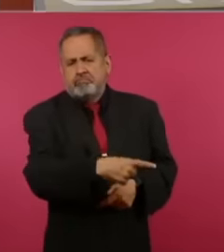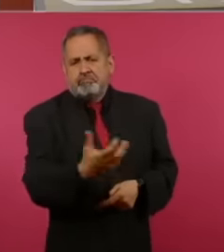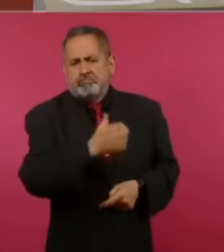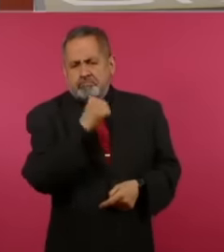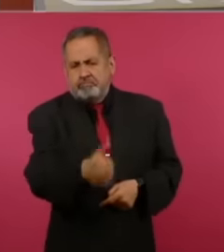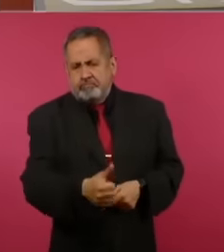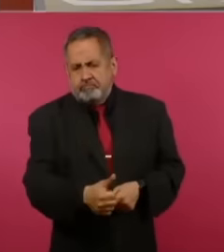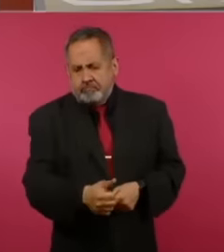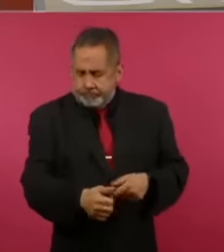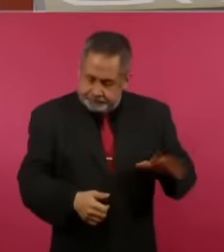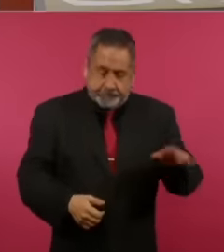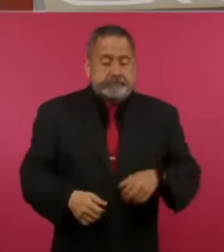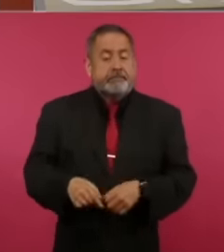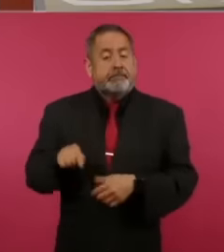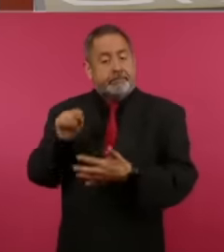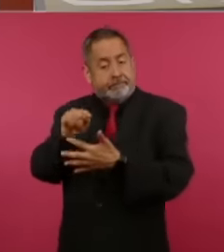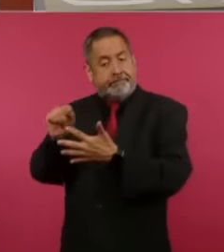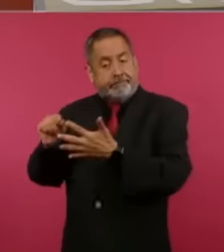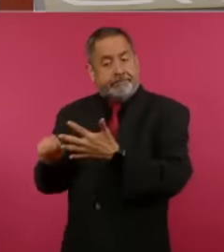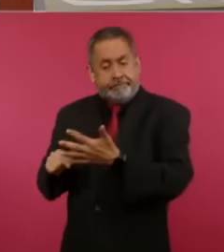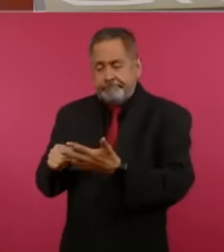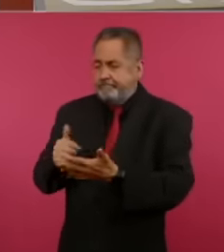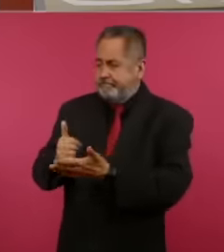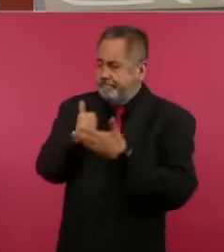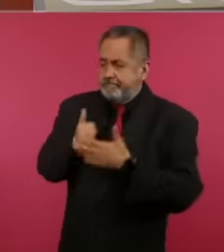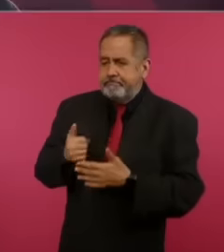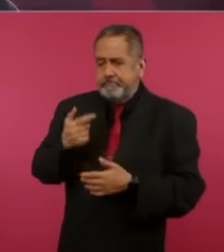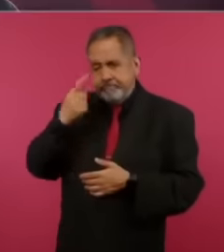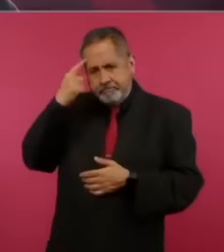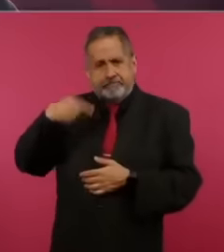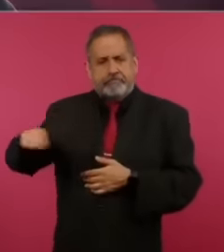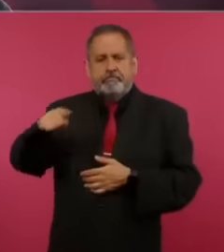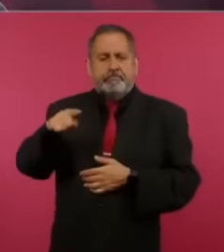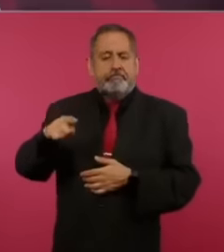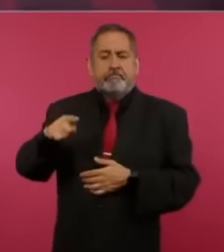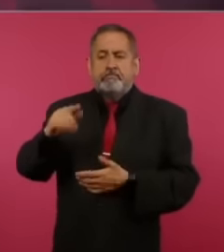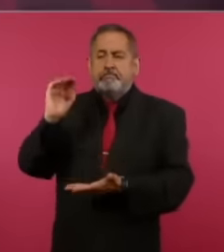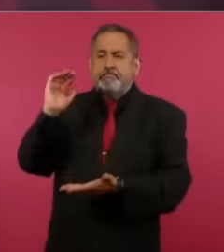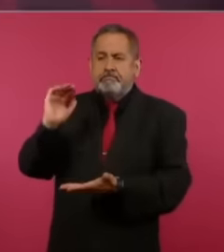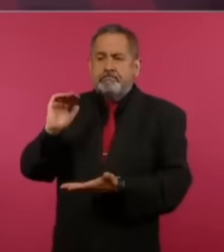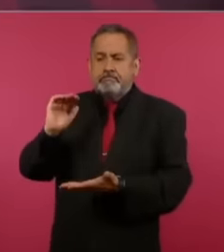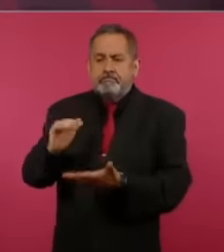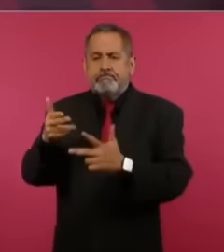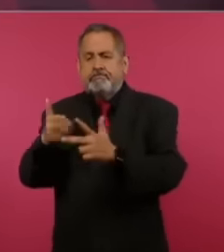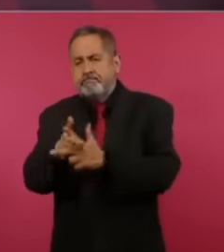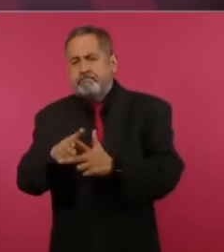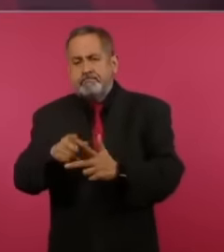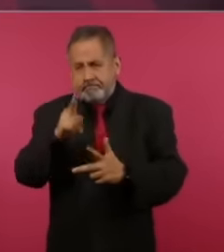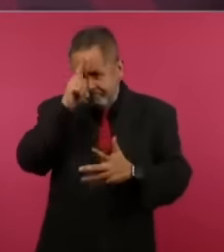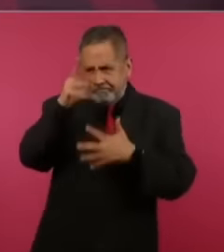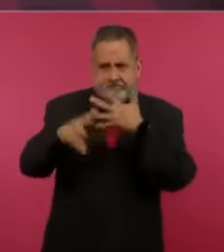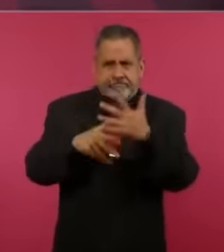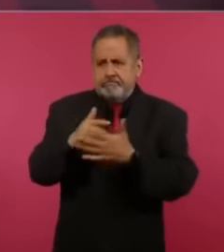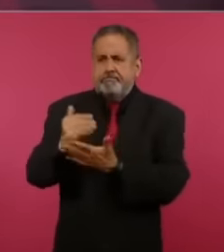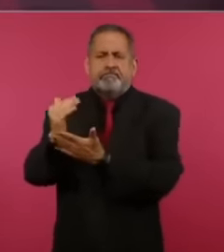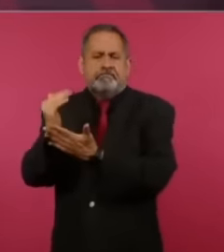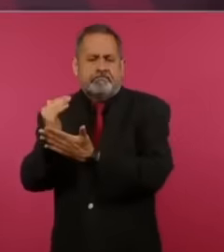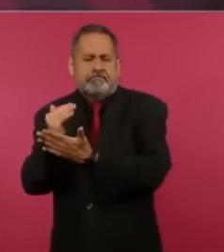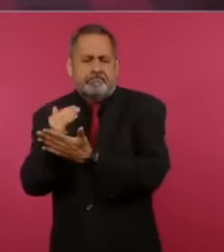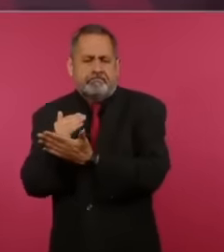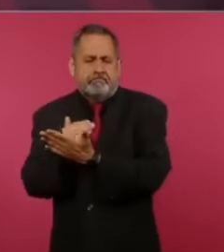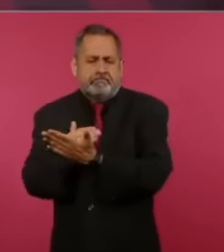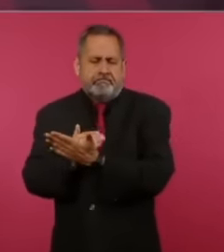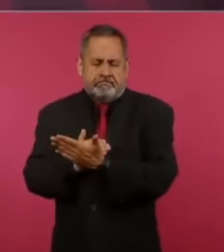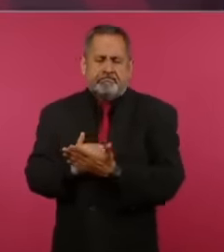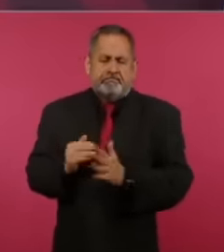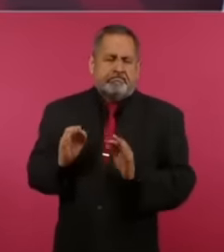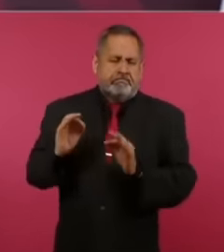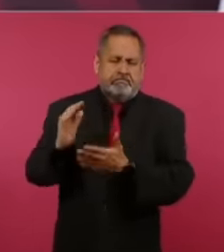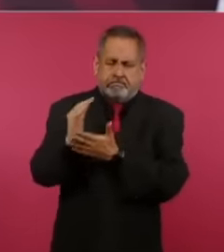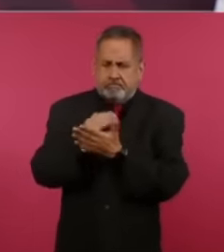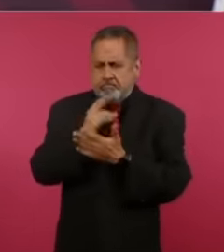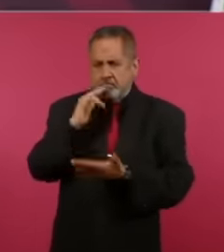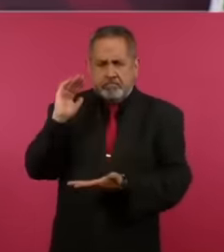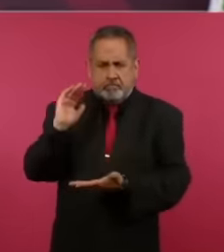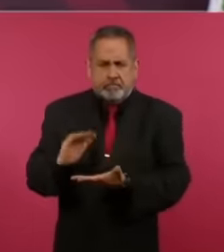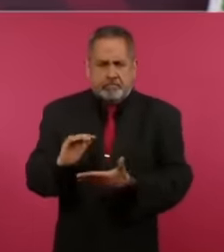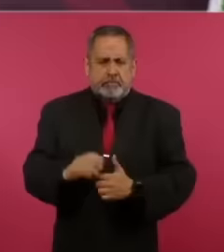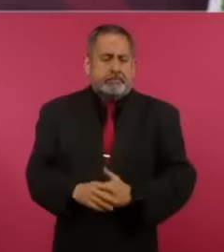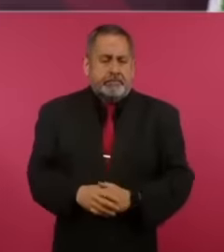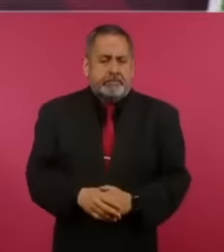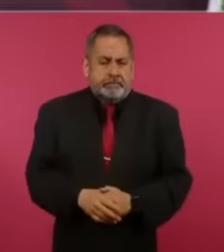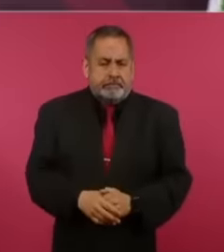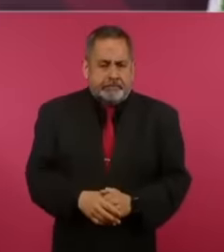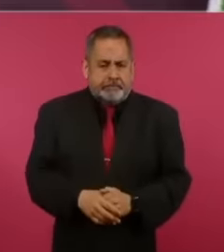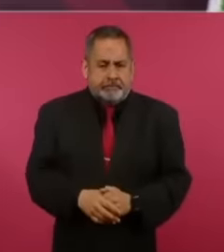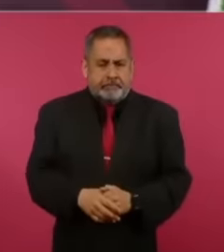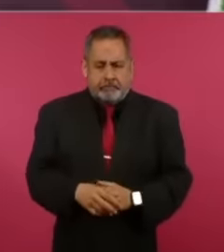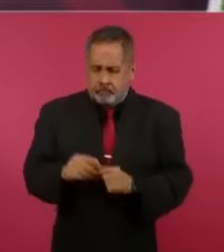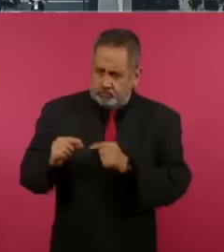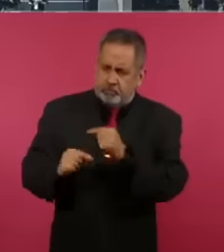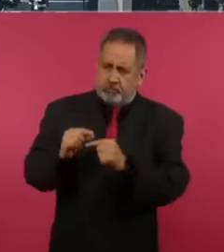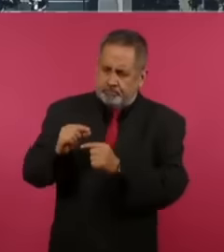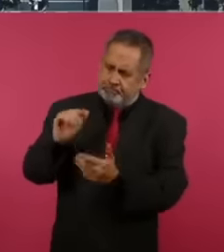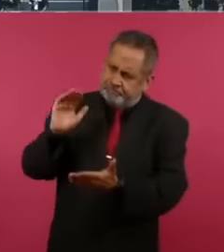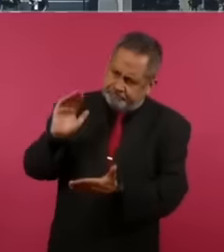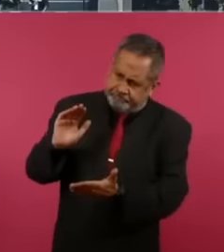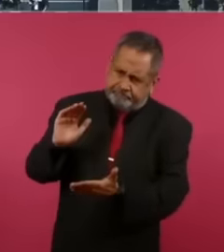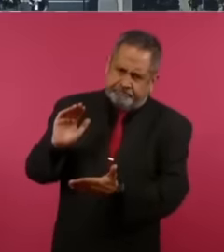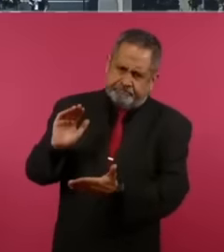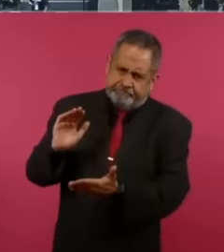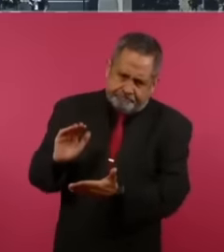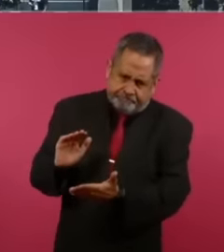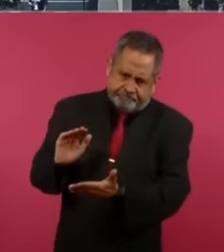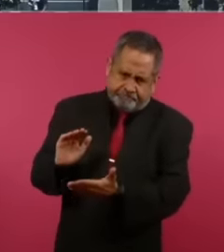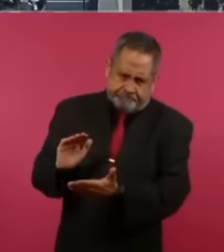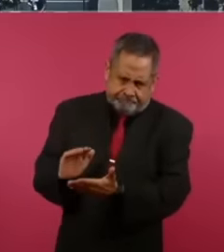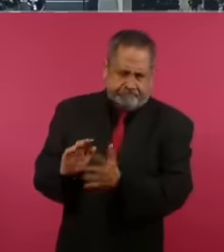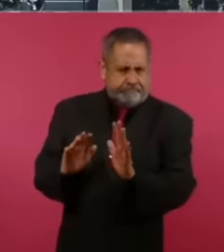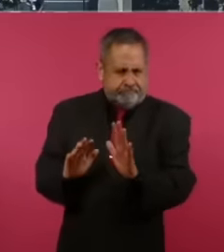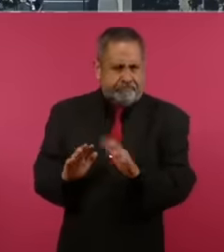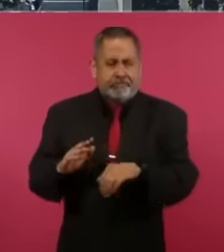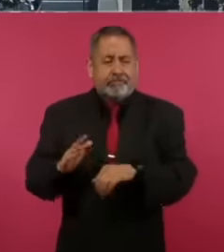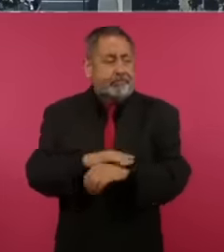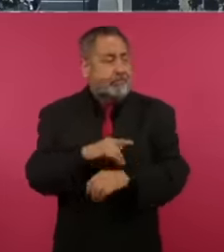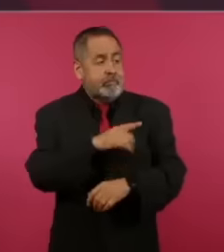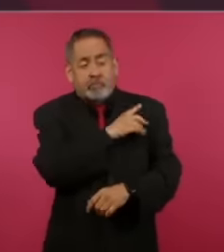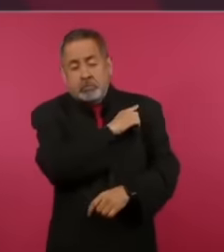helping us to lower the rates of violence of course it is little by little because we come from a